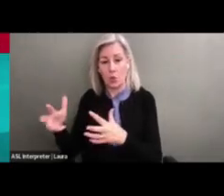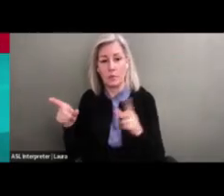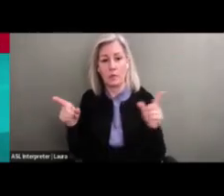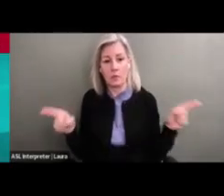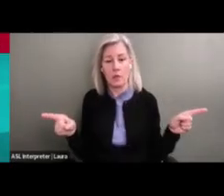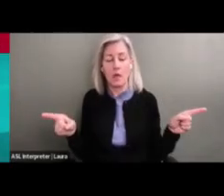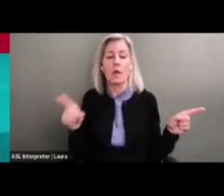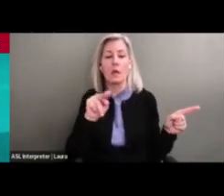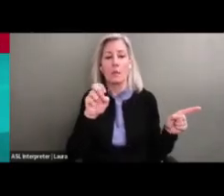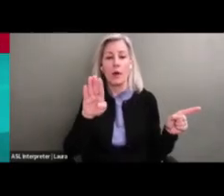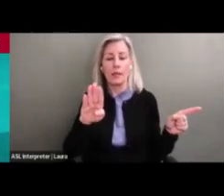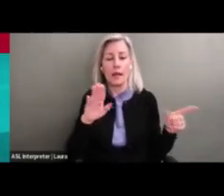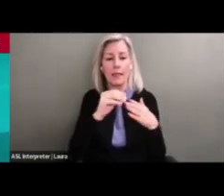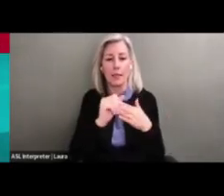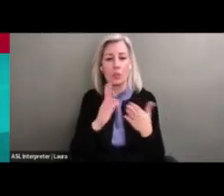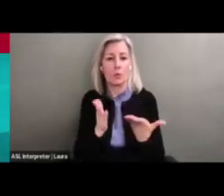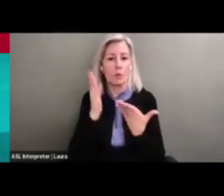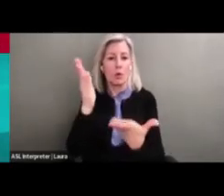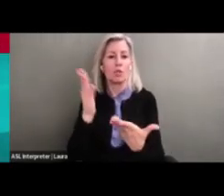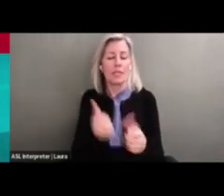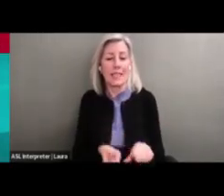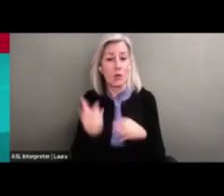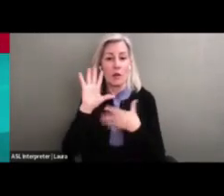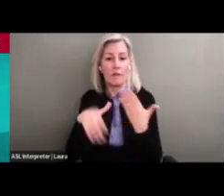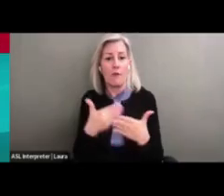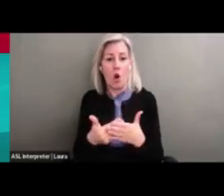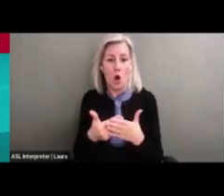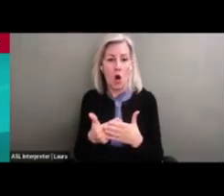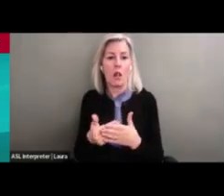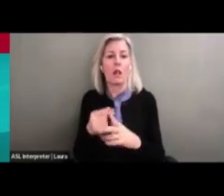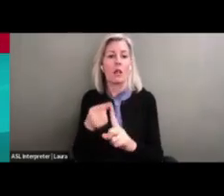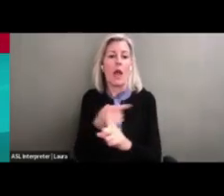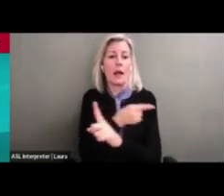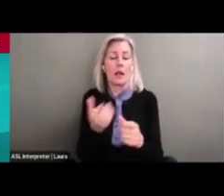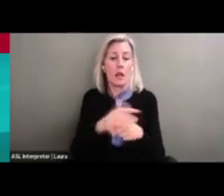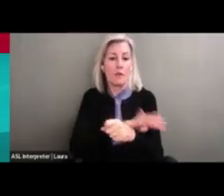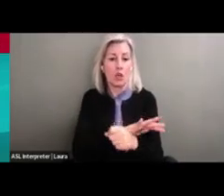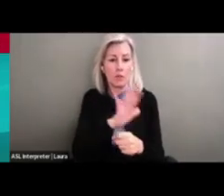states to limit retroactive Medicaid coverage for three months to one month in the Medicaid expansion group